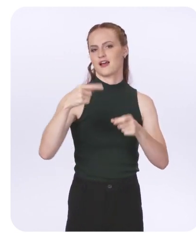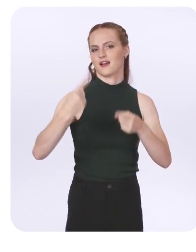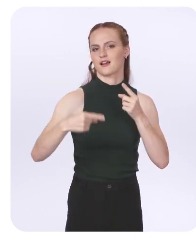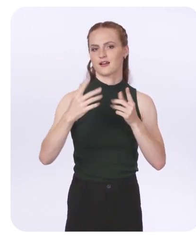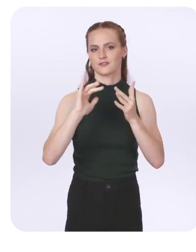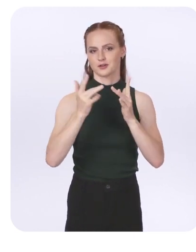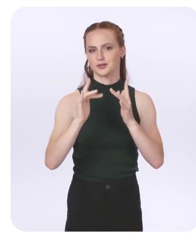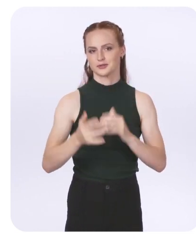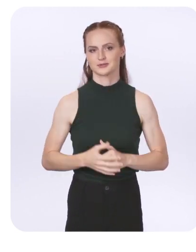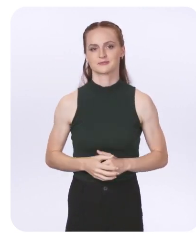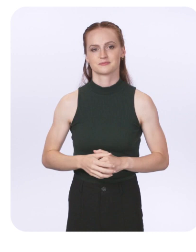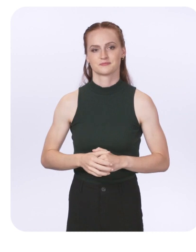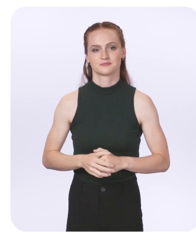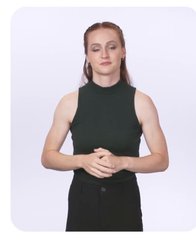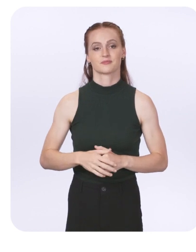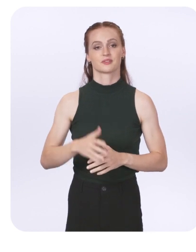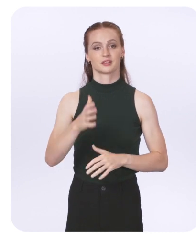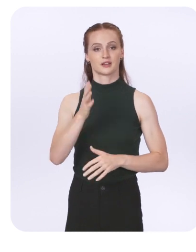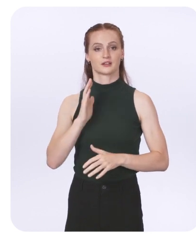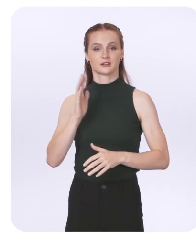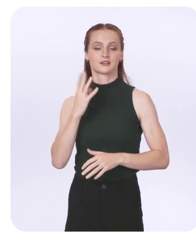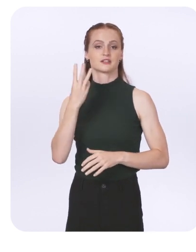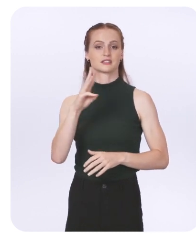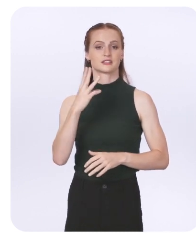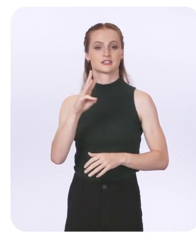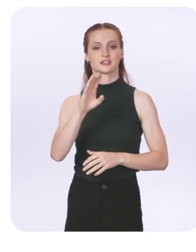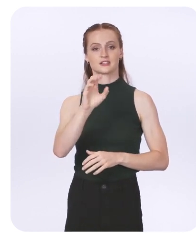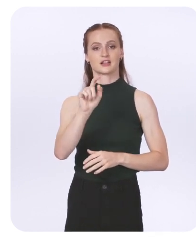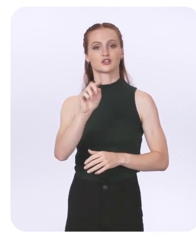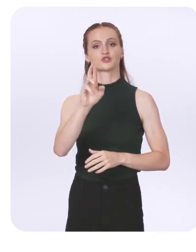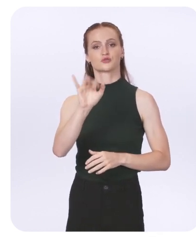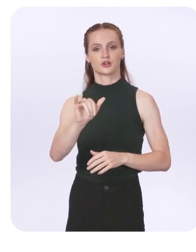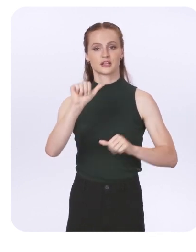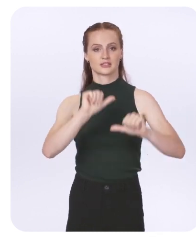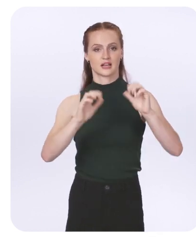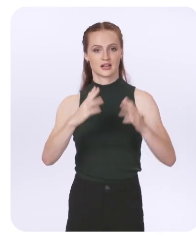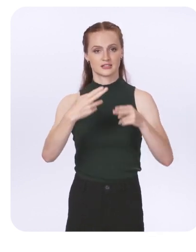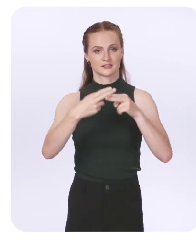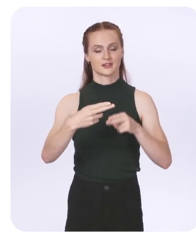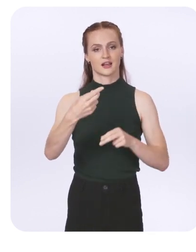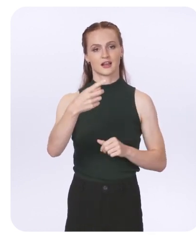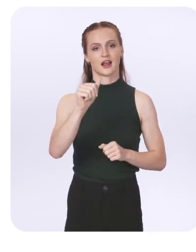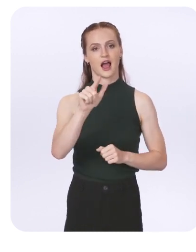principles. A funnel like this is one way to add objectivity when assessing your